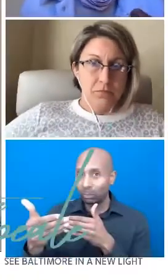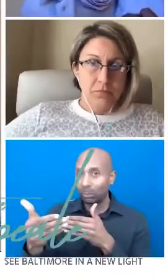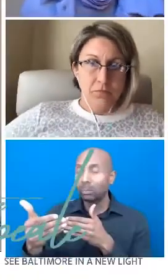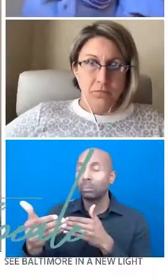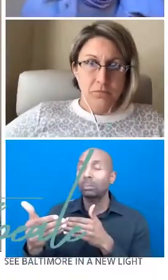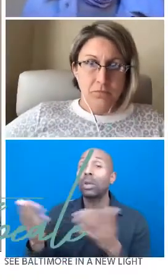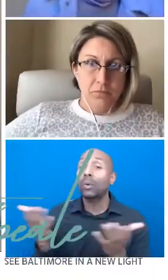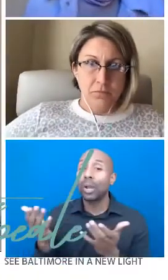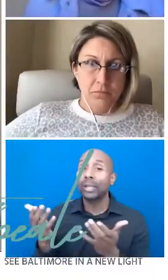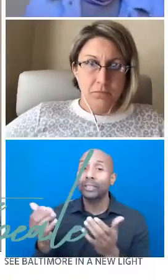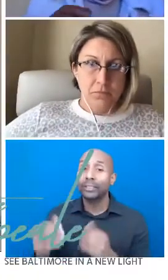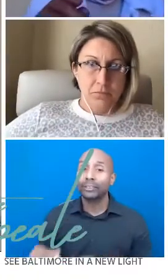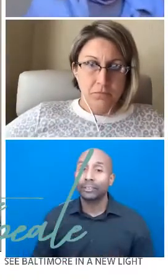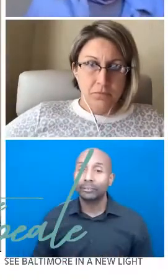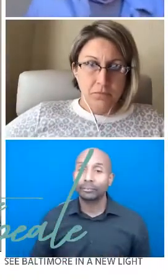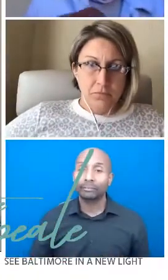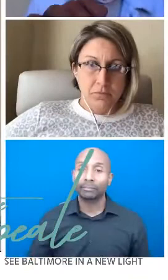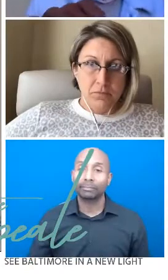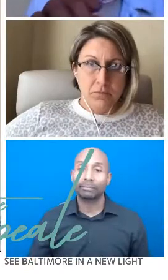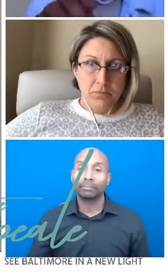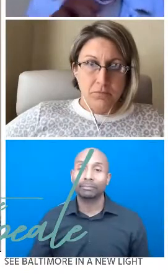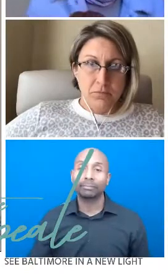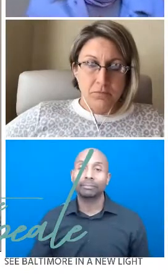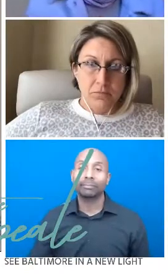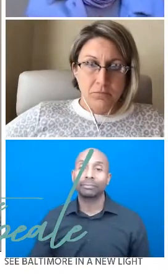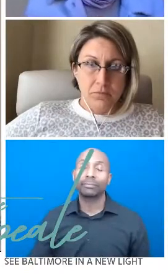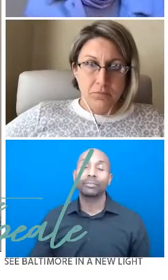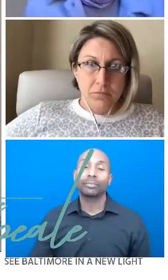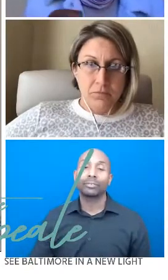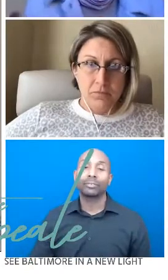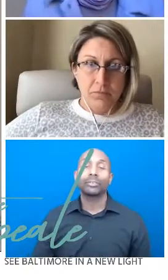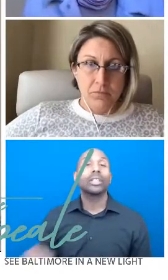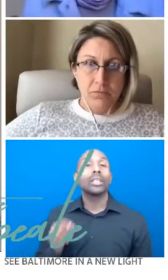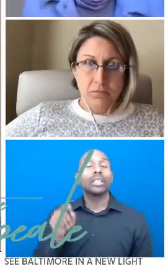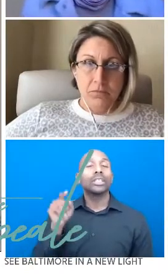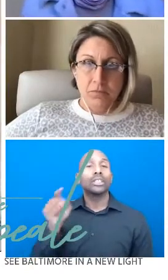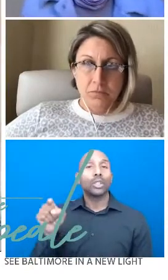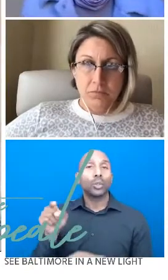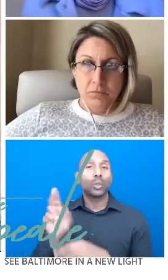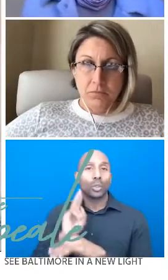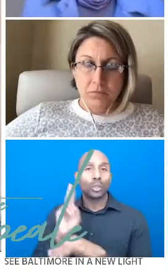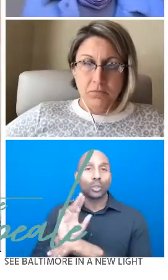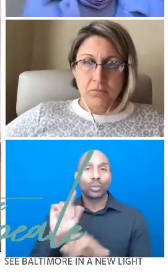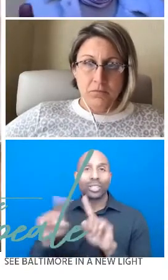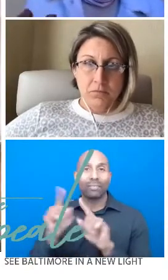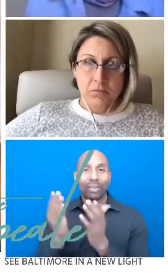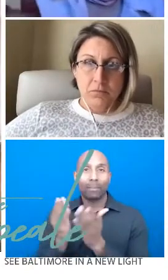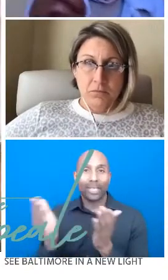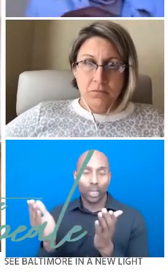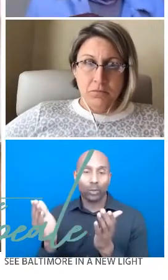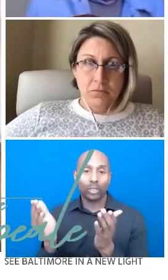the fact that you used these materials, like for instance your reading and how that influences